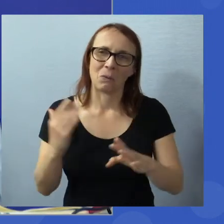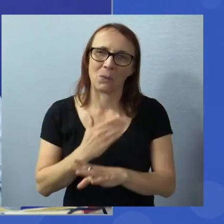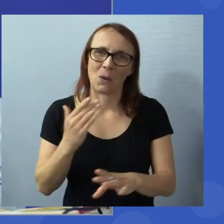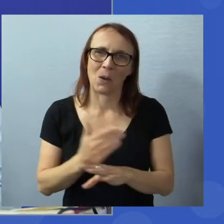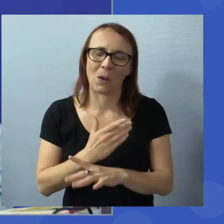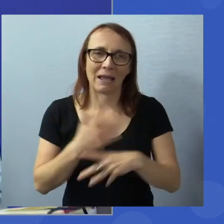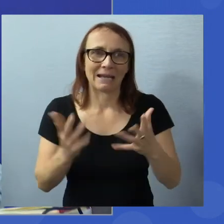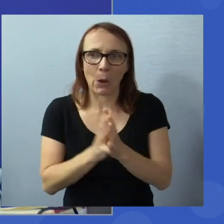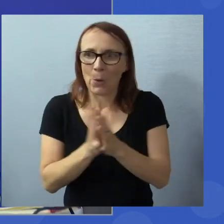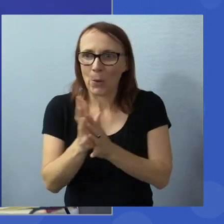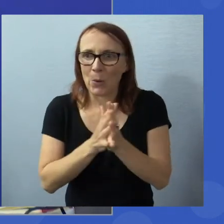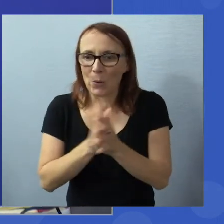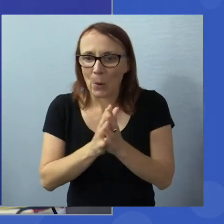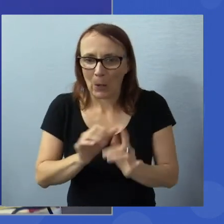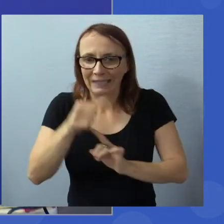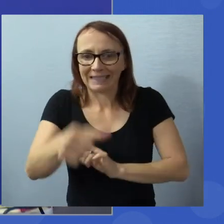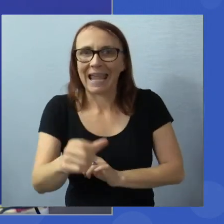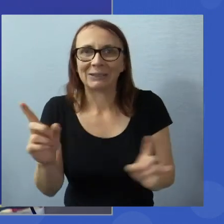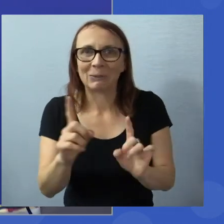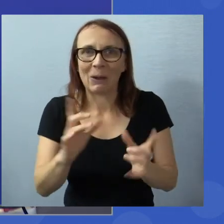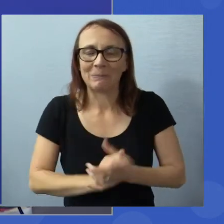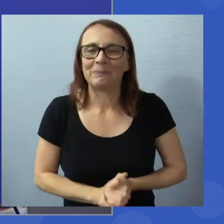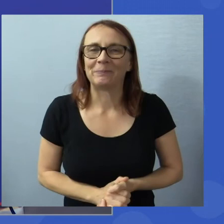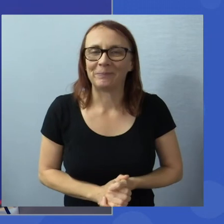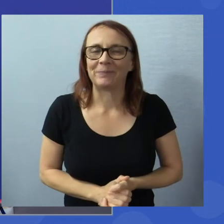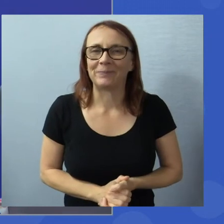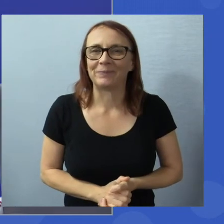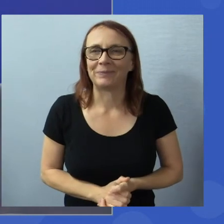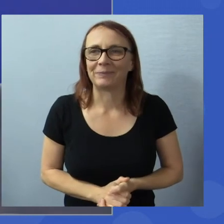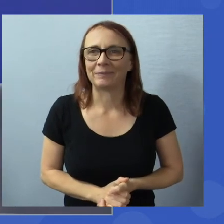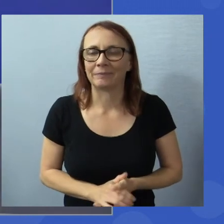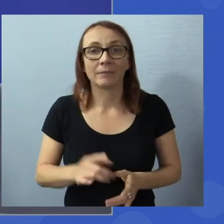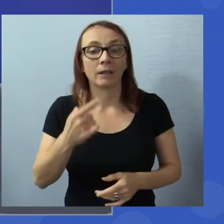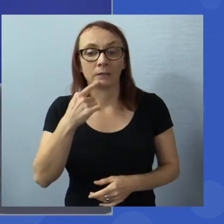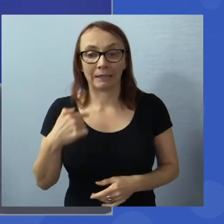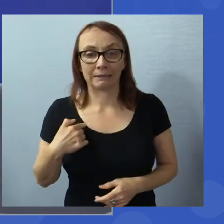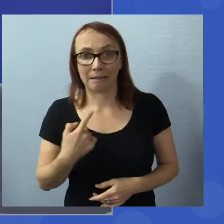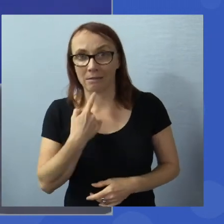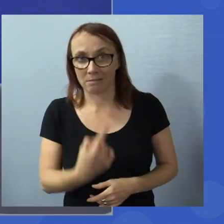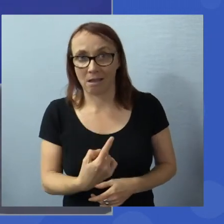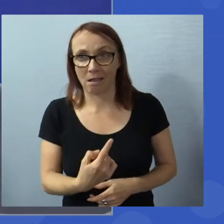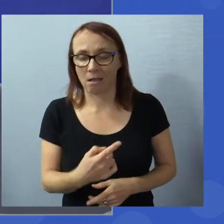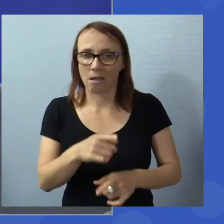the next stages of this so you said yesterday that you wanted to have the